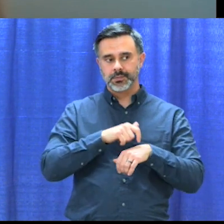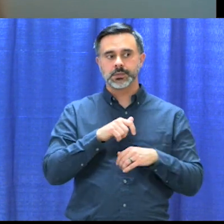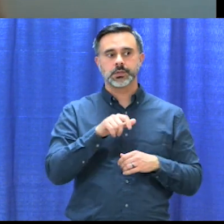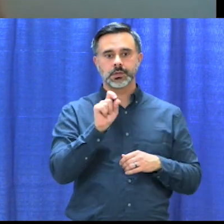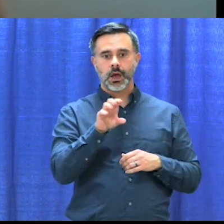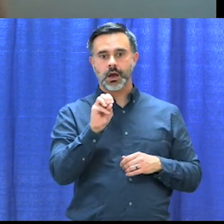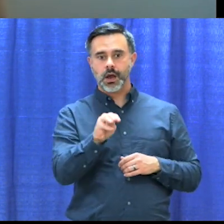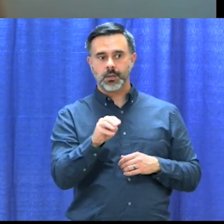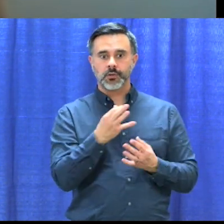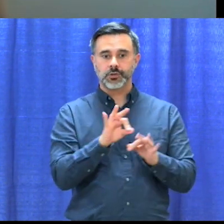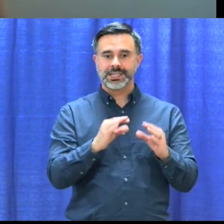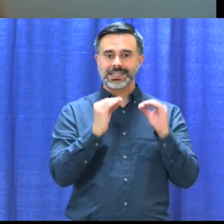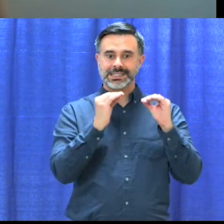from their Learning Network.